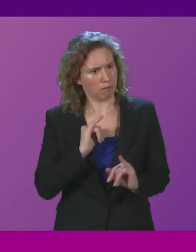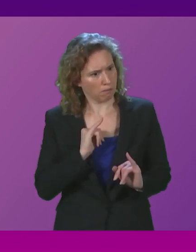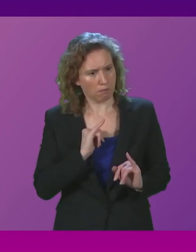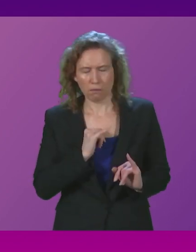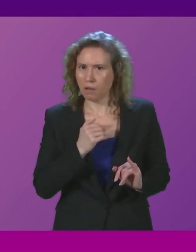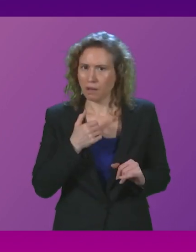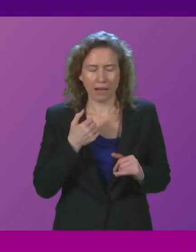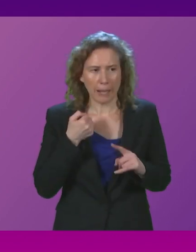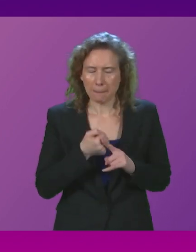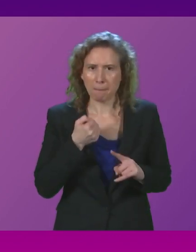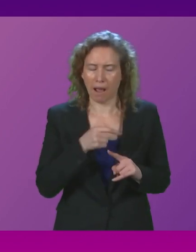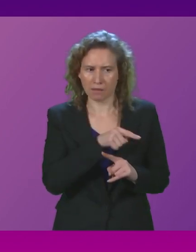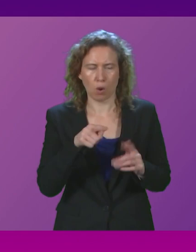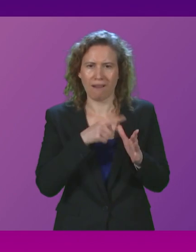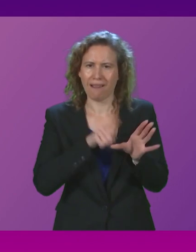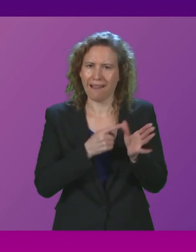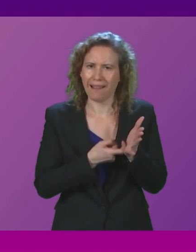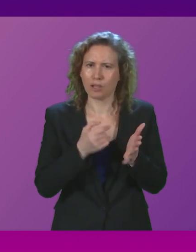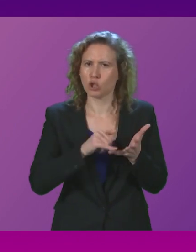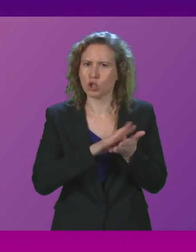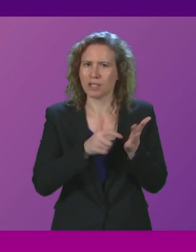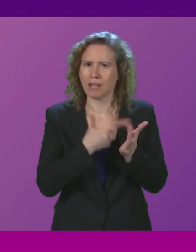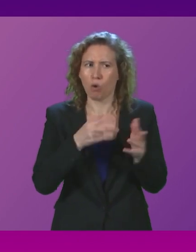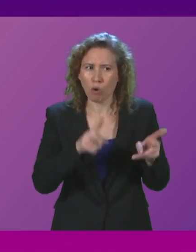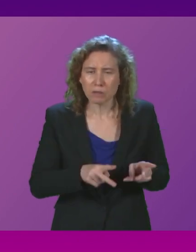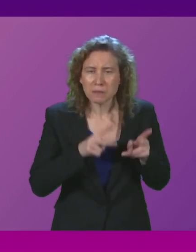having on Ayrshire’s hospitals and the wellbeing of their staff.